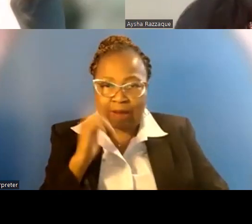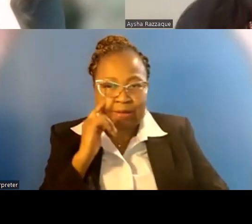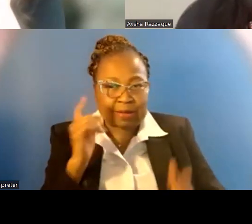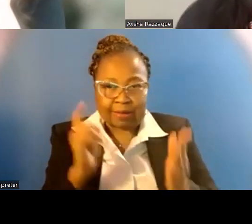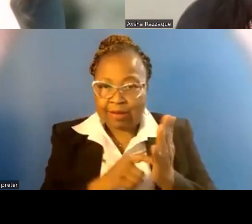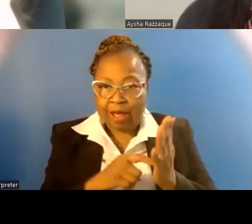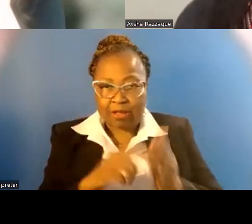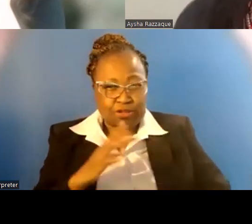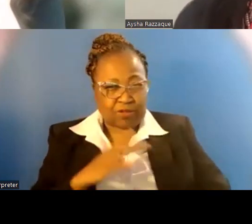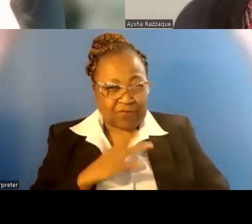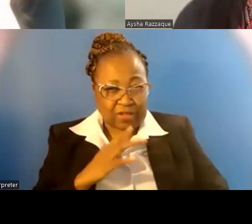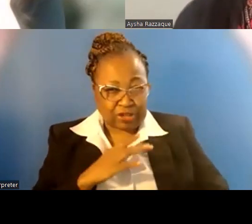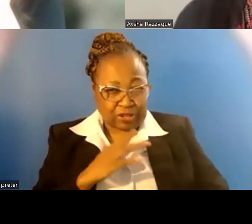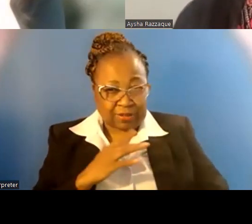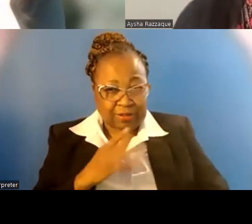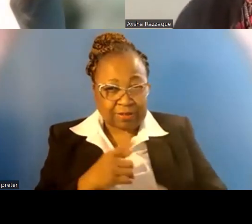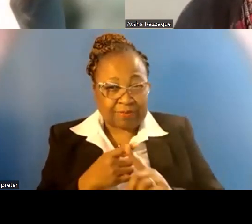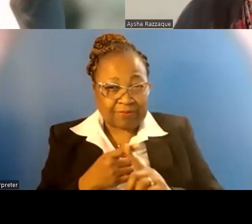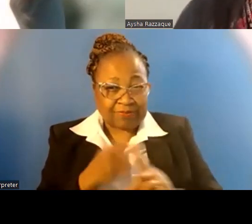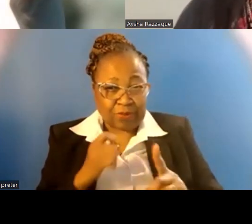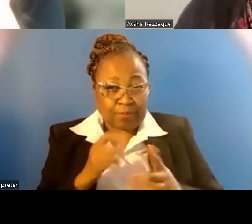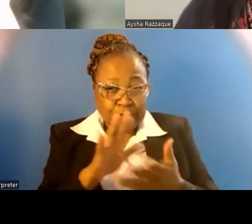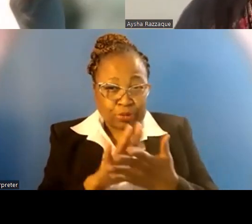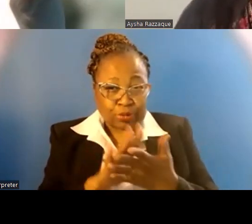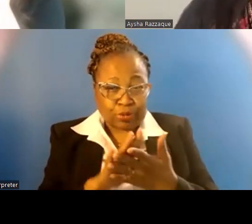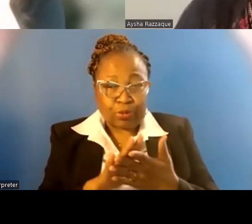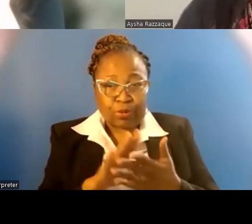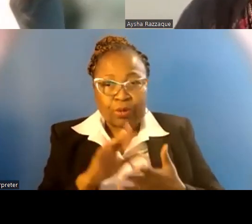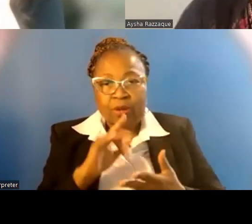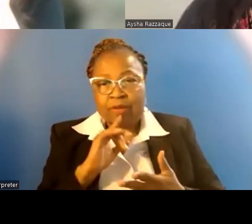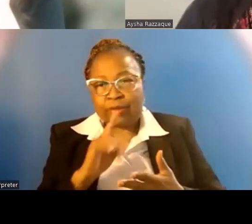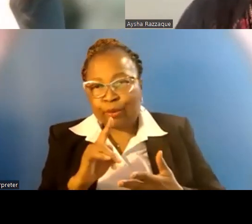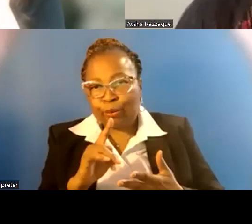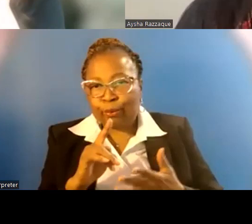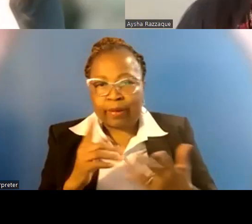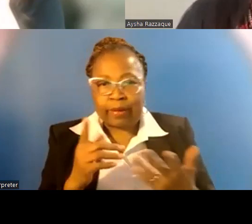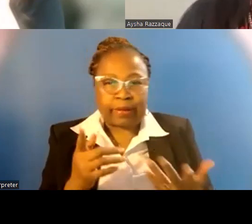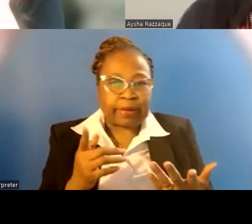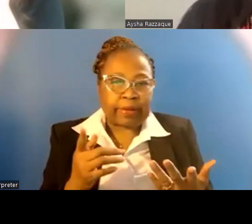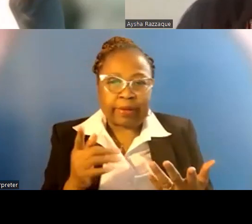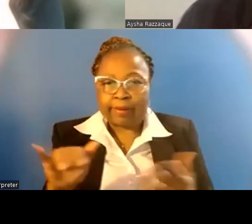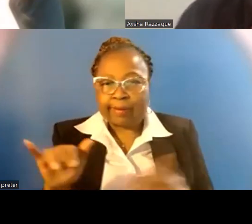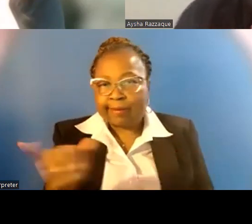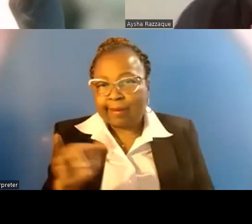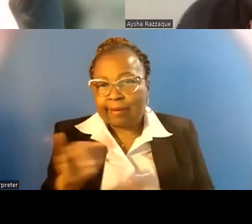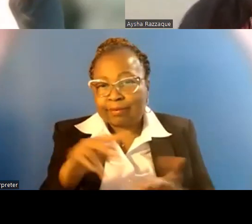So they're basically on par with any other student group like dance club or language clubs.